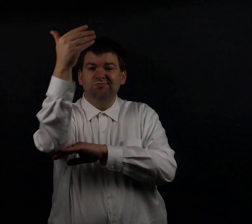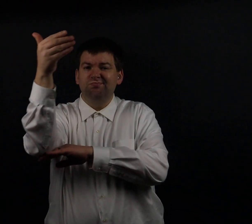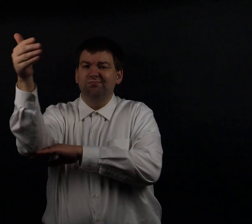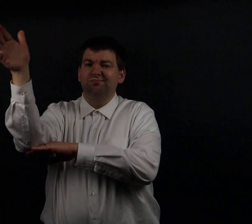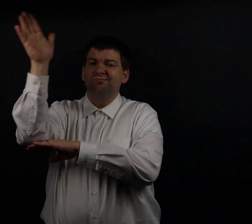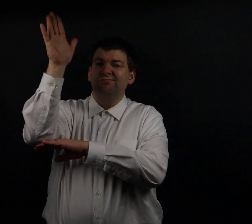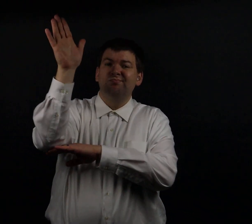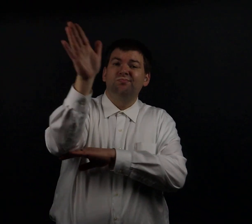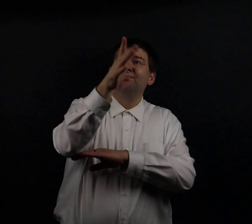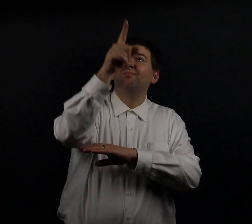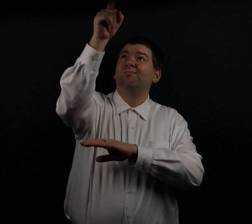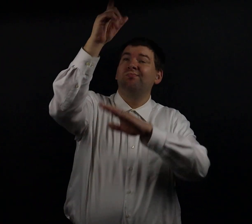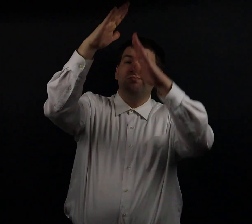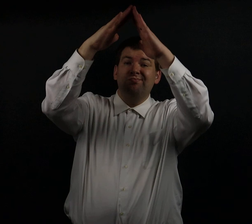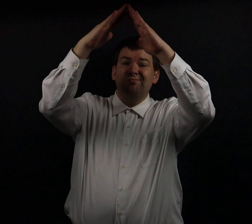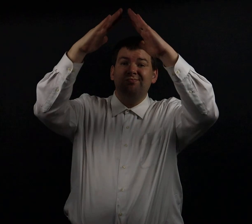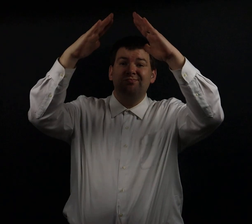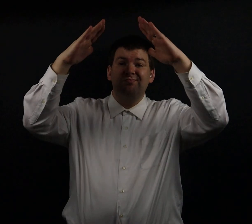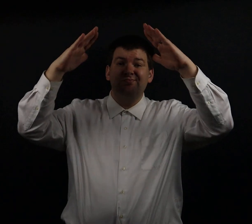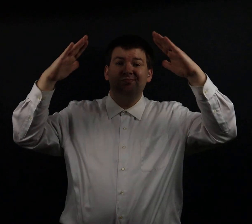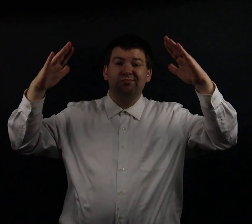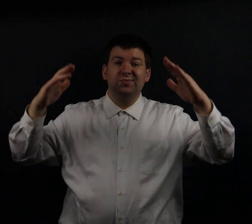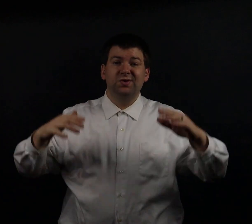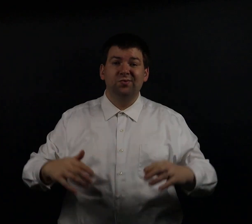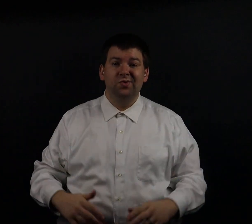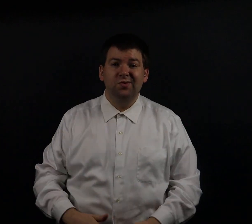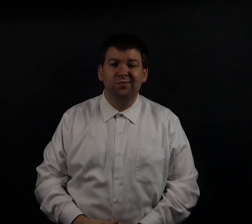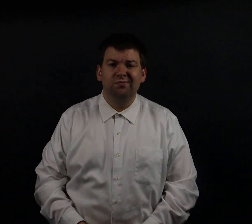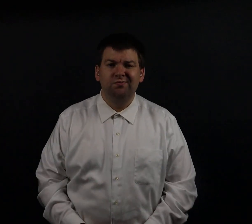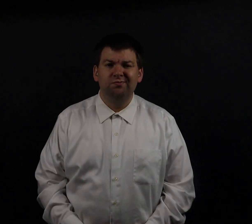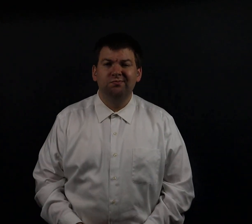Old Glory from high upon his roof.